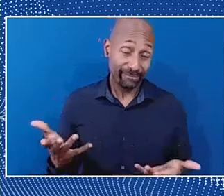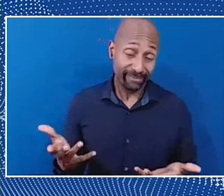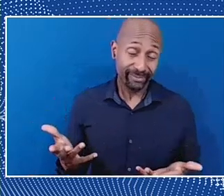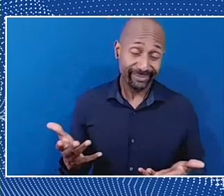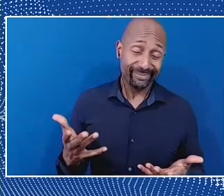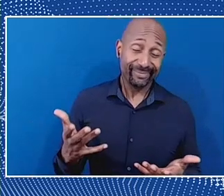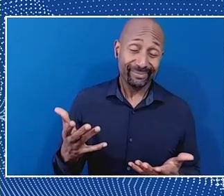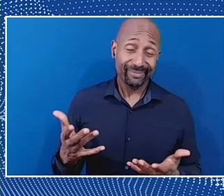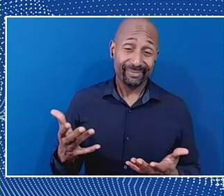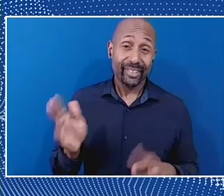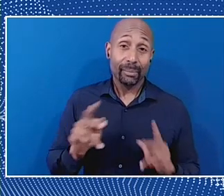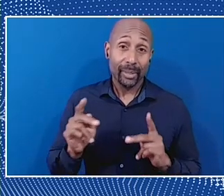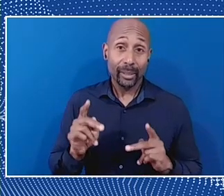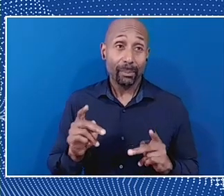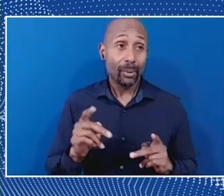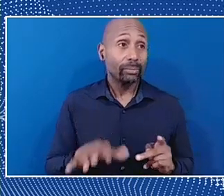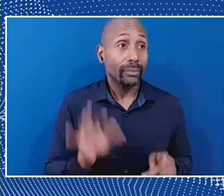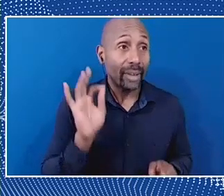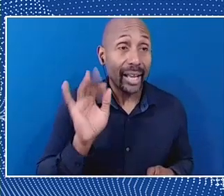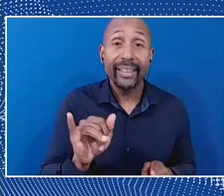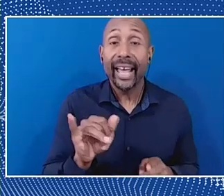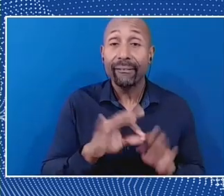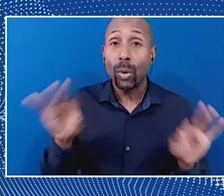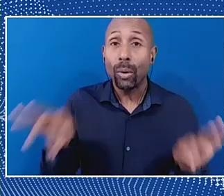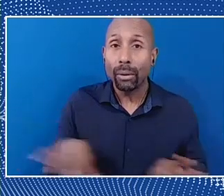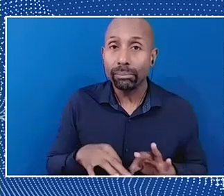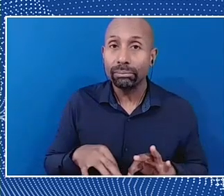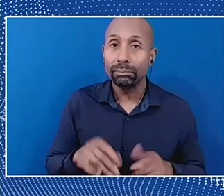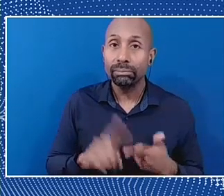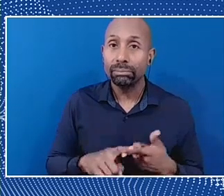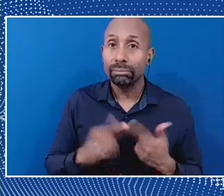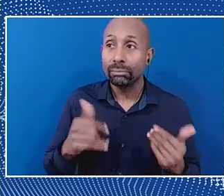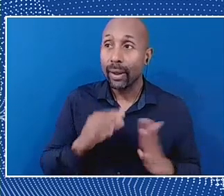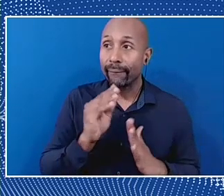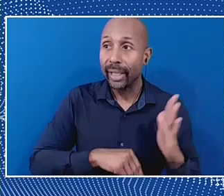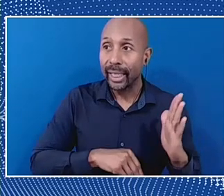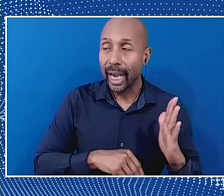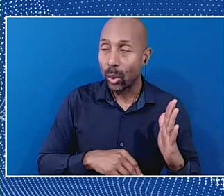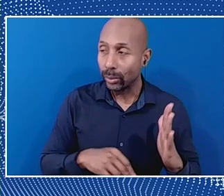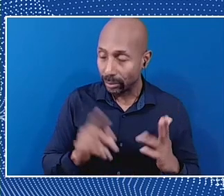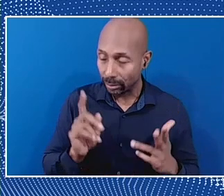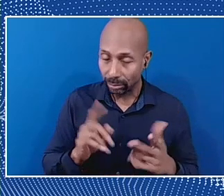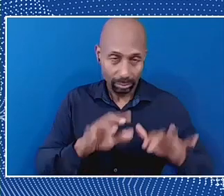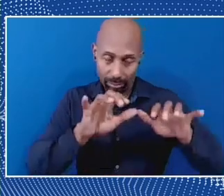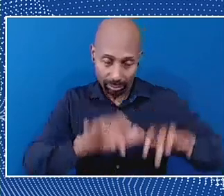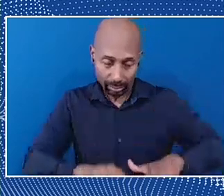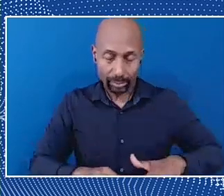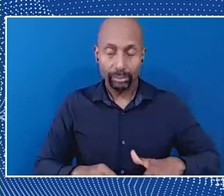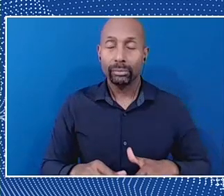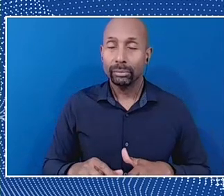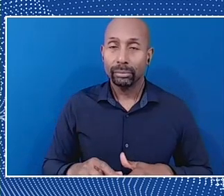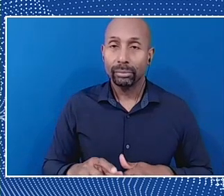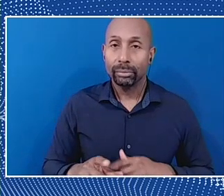find the form, fill out the form, you know, when- you know, when they go to the website, the form is actually available